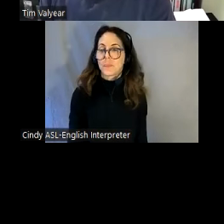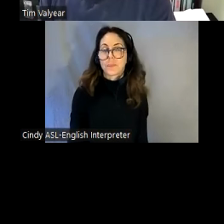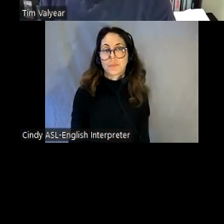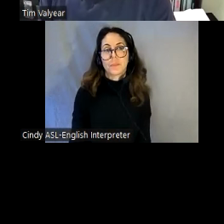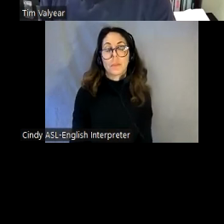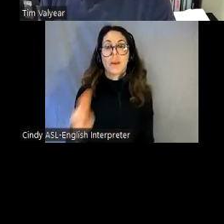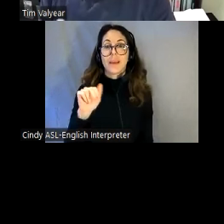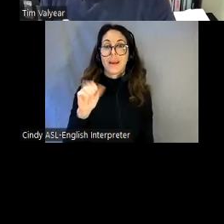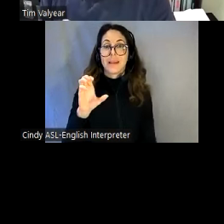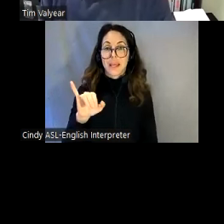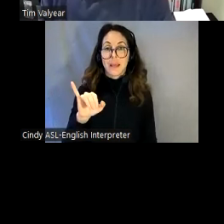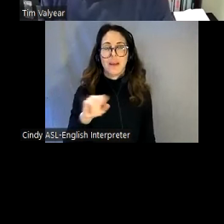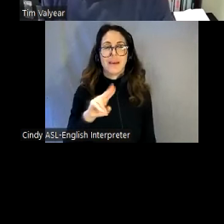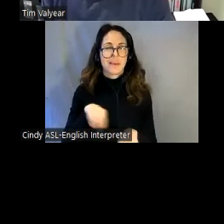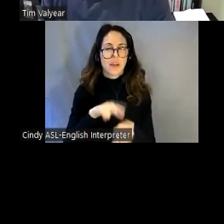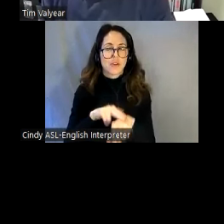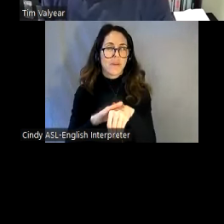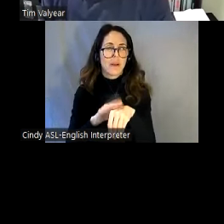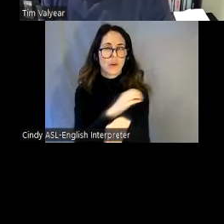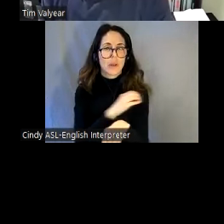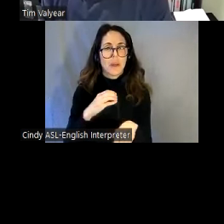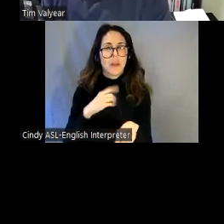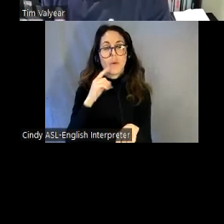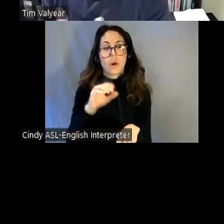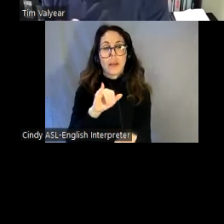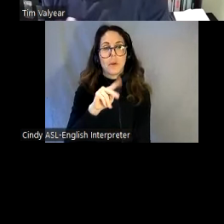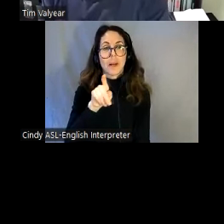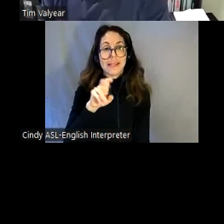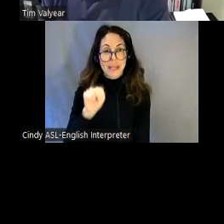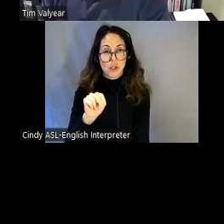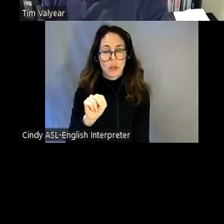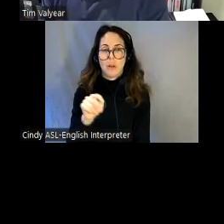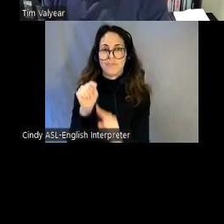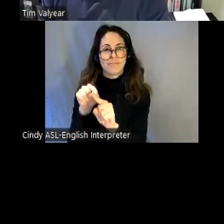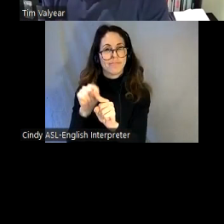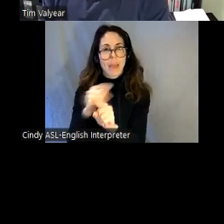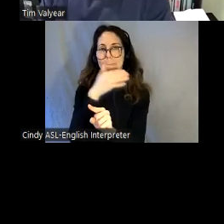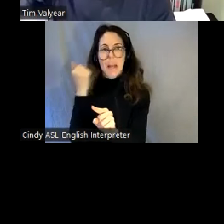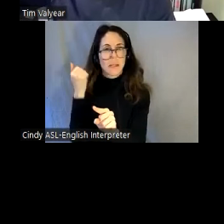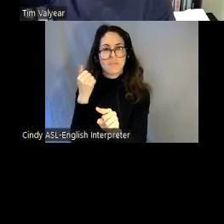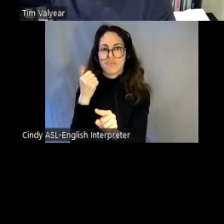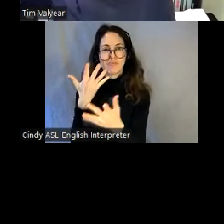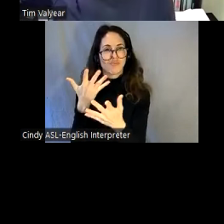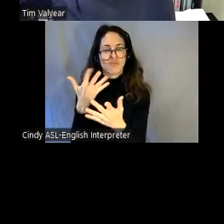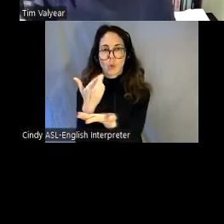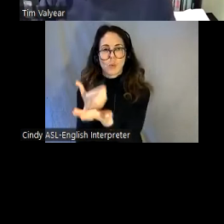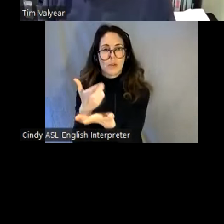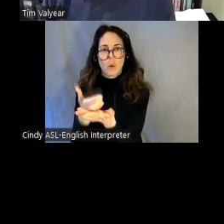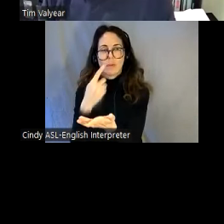organization yet. But it has been approved by Health Canada. Next slide.